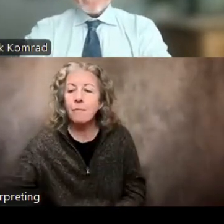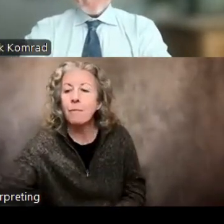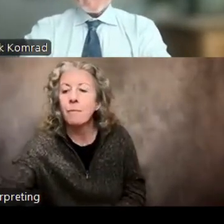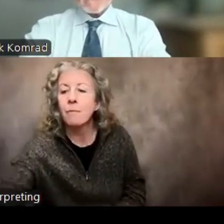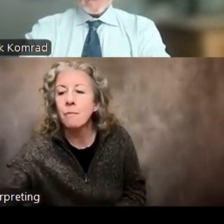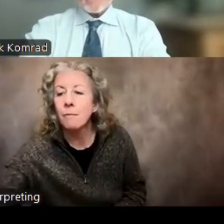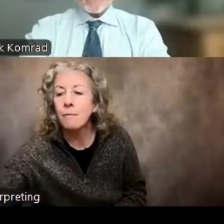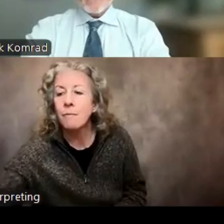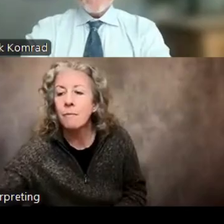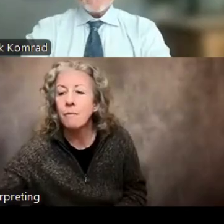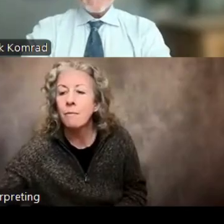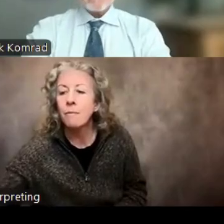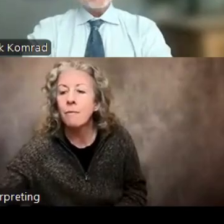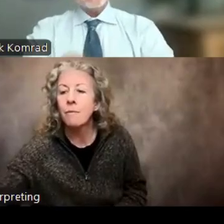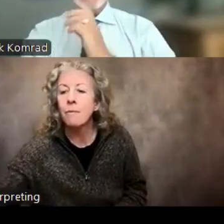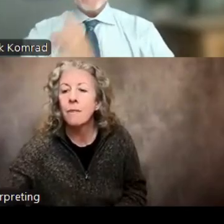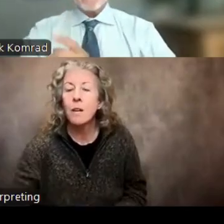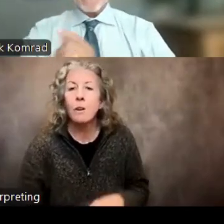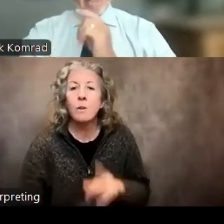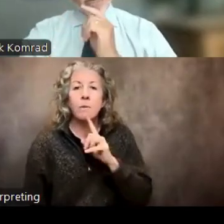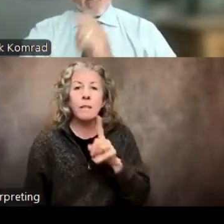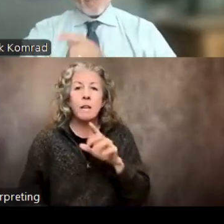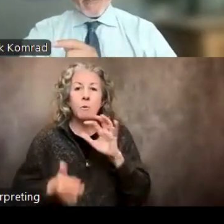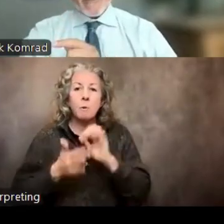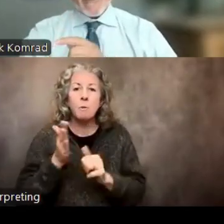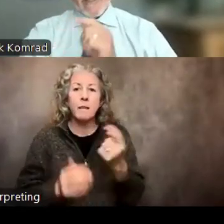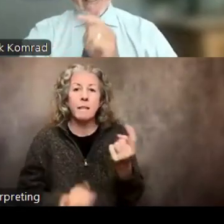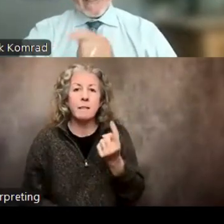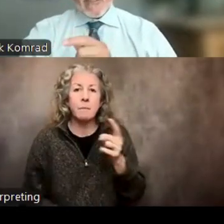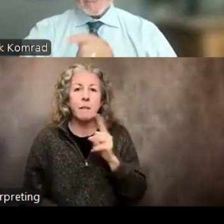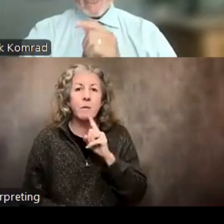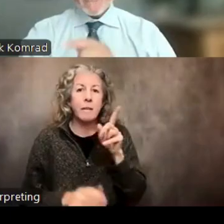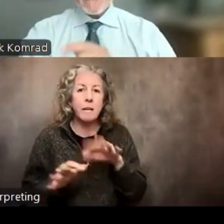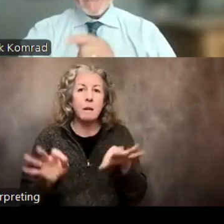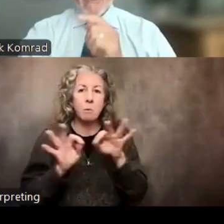basically removing something that's very important in suicide